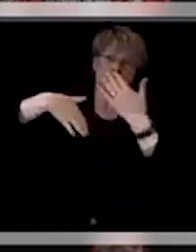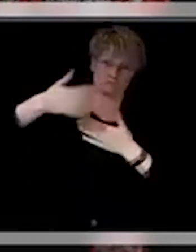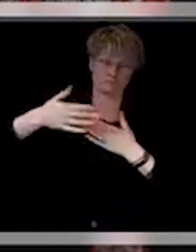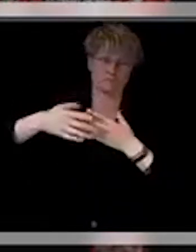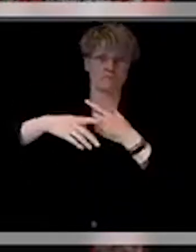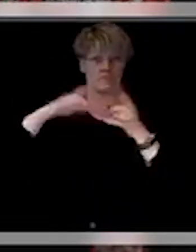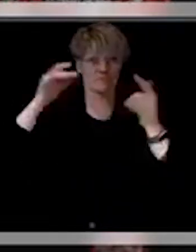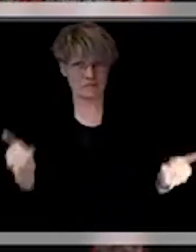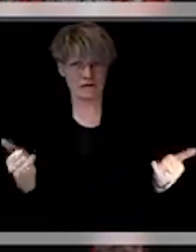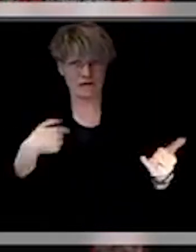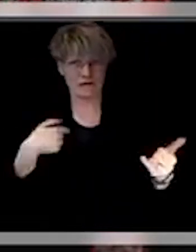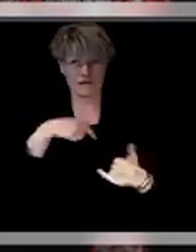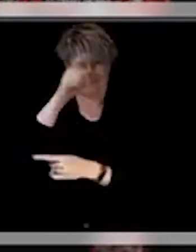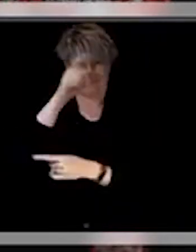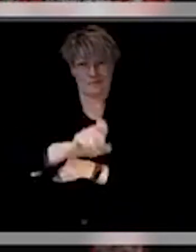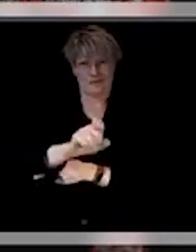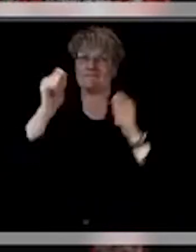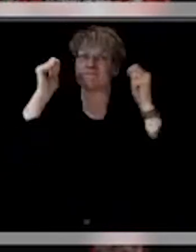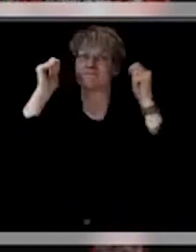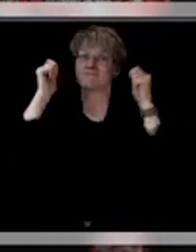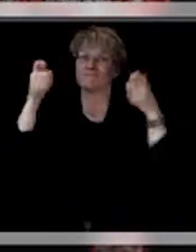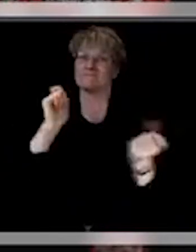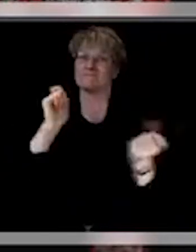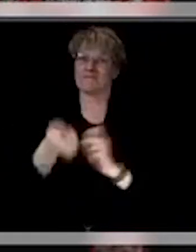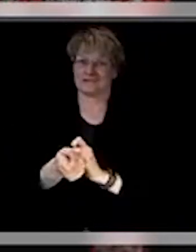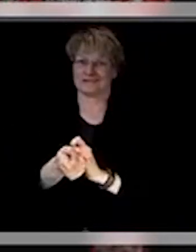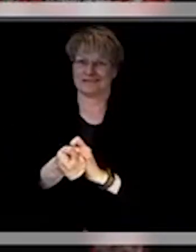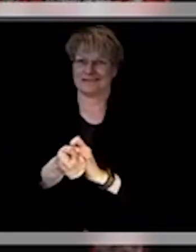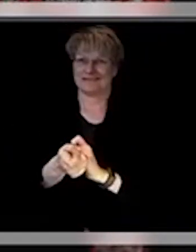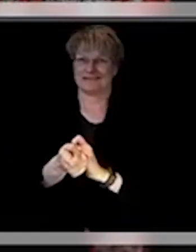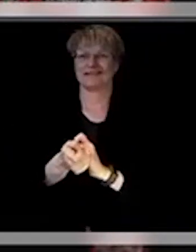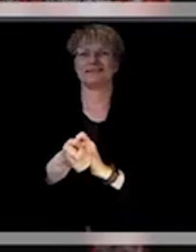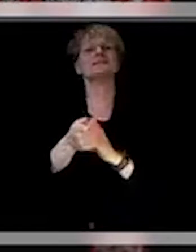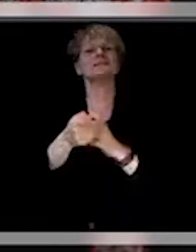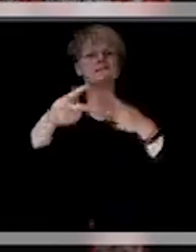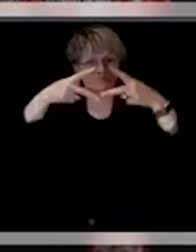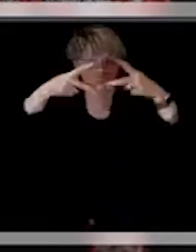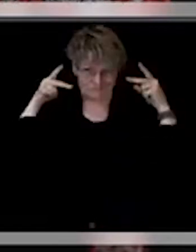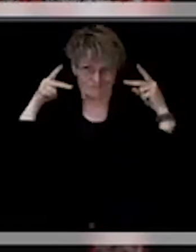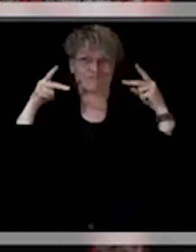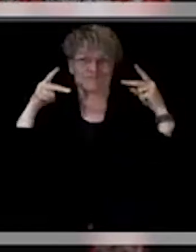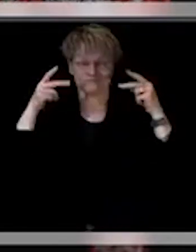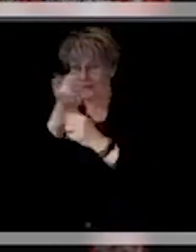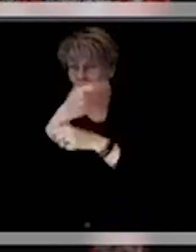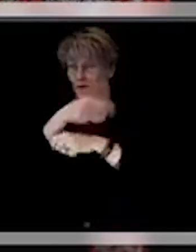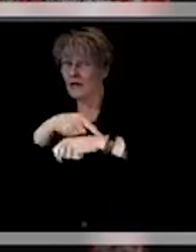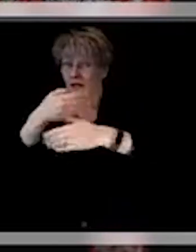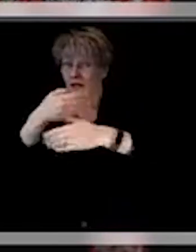to face coverings and with the idea that anytime we go inside a public building we wear a face